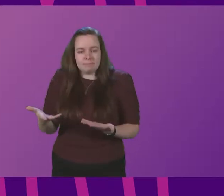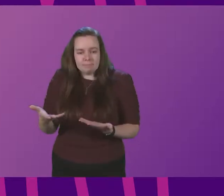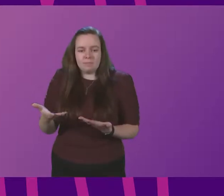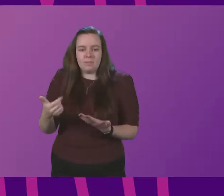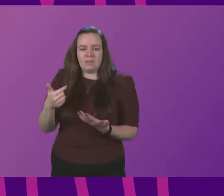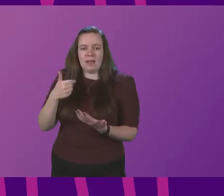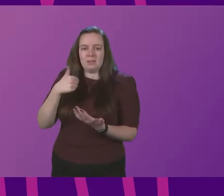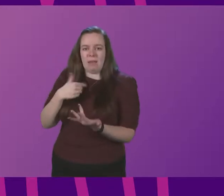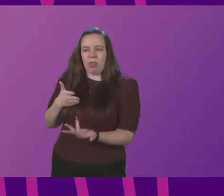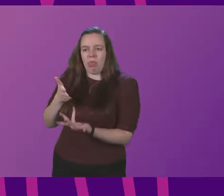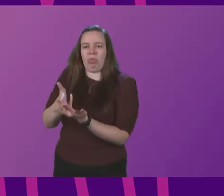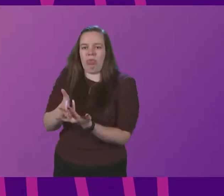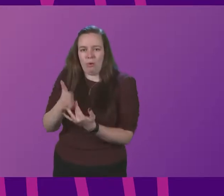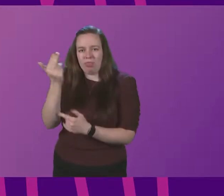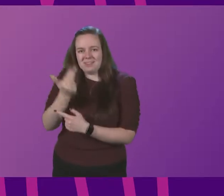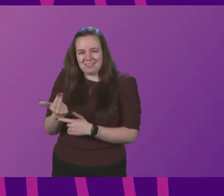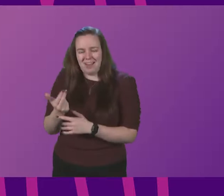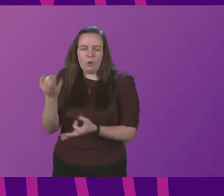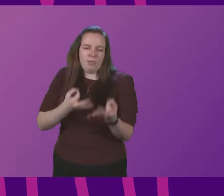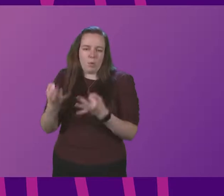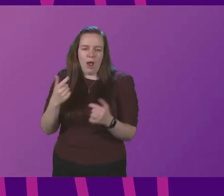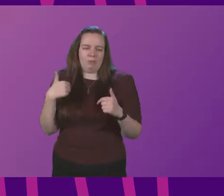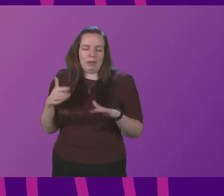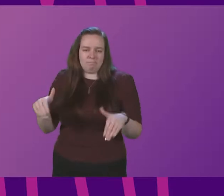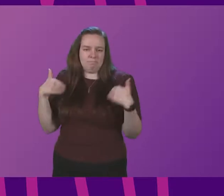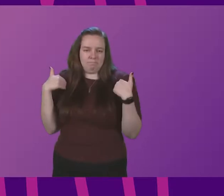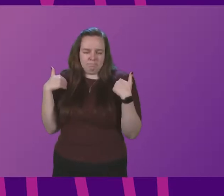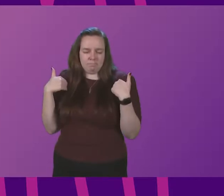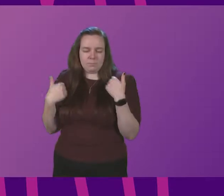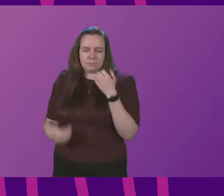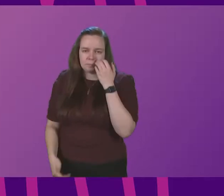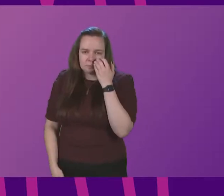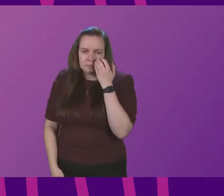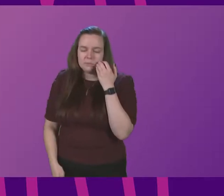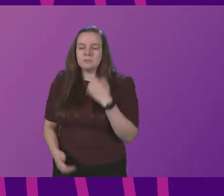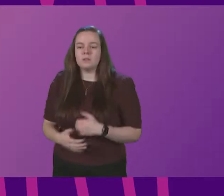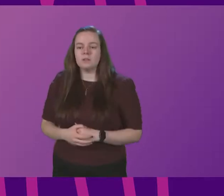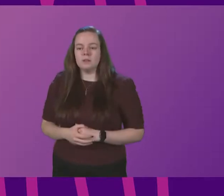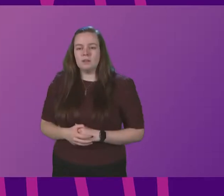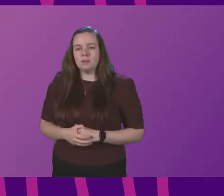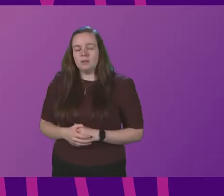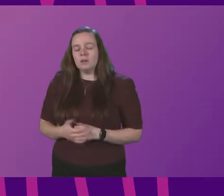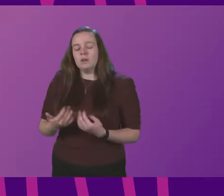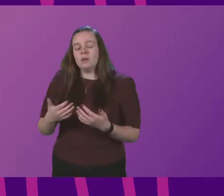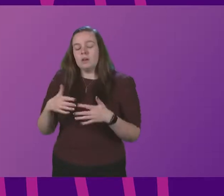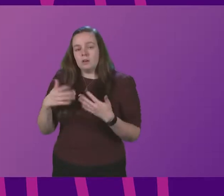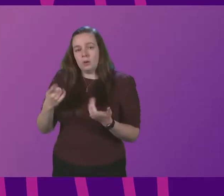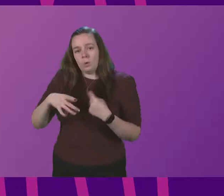design of the inquiry, which I am not entitled to do. We obviously want to receive a report,